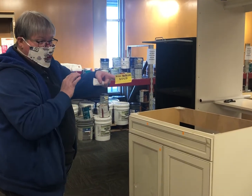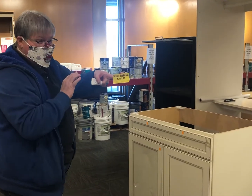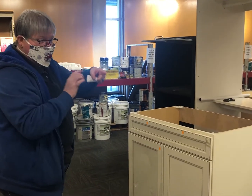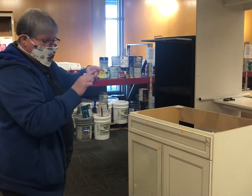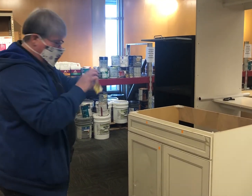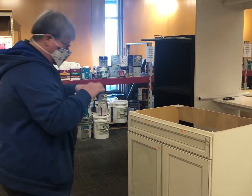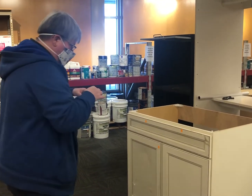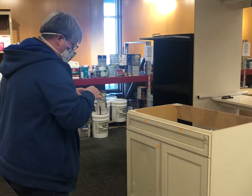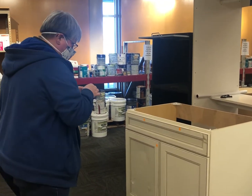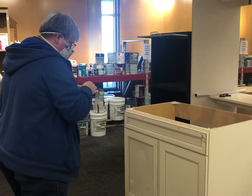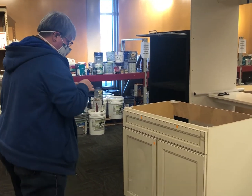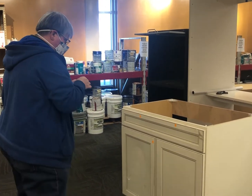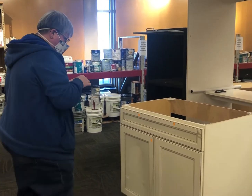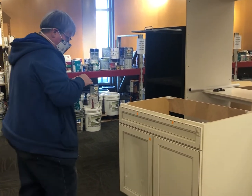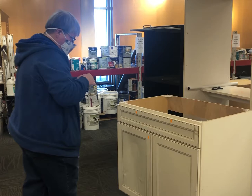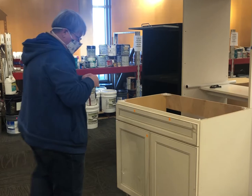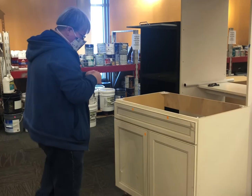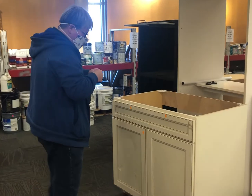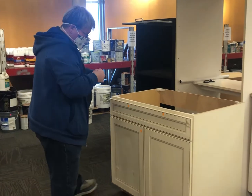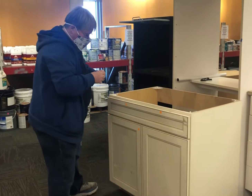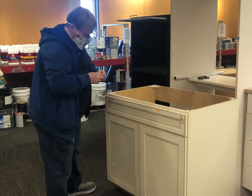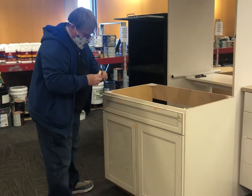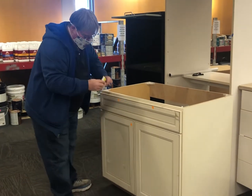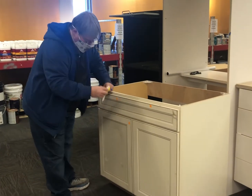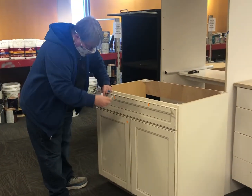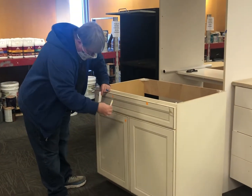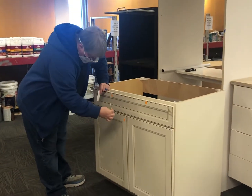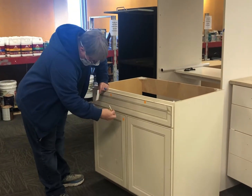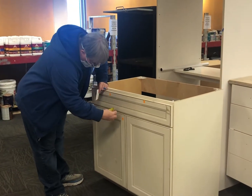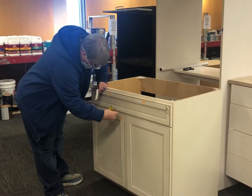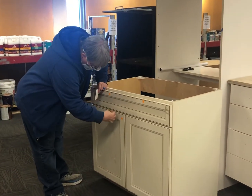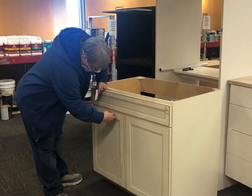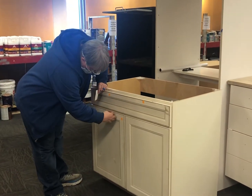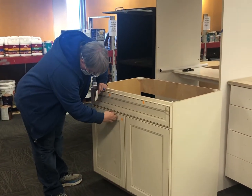Here's the sold sticker.